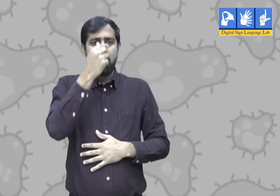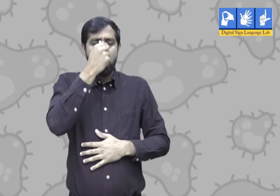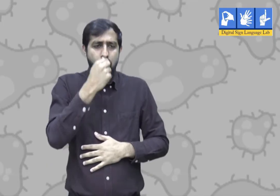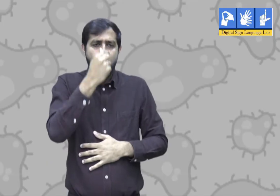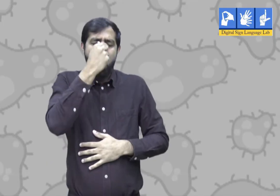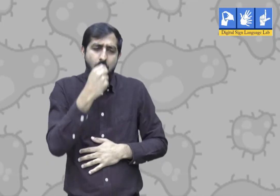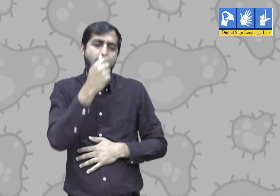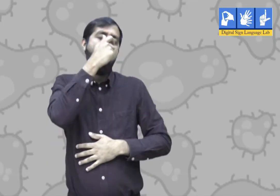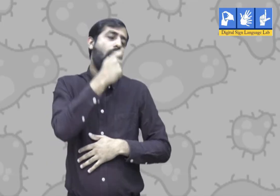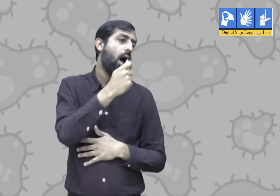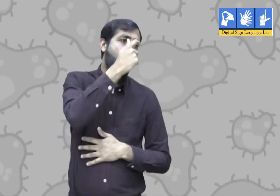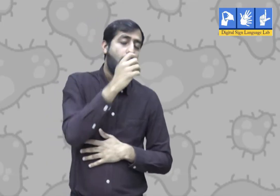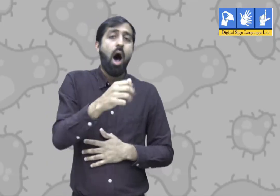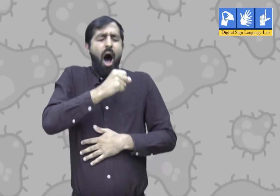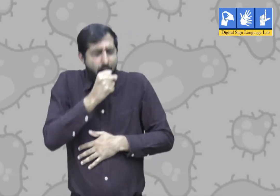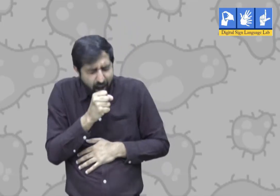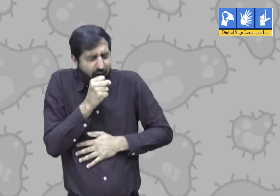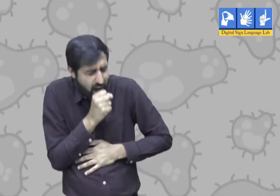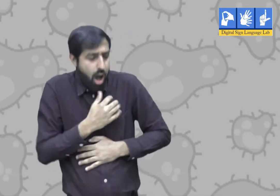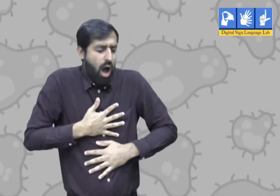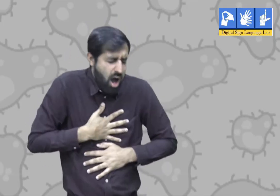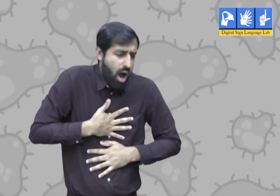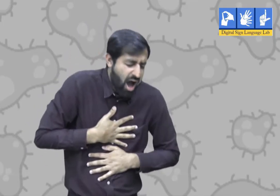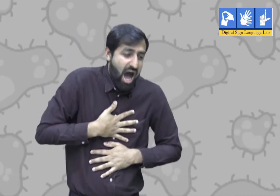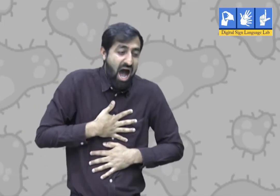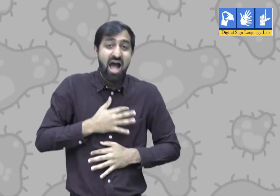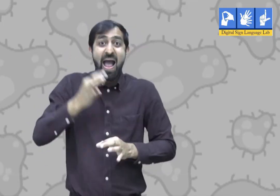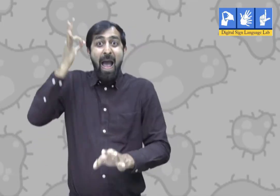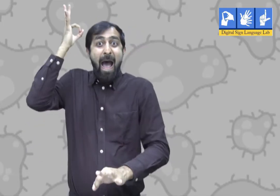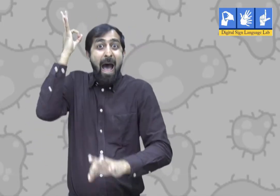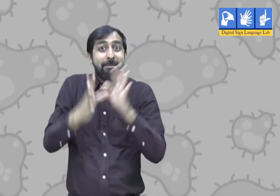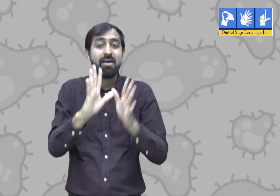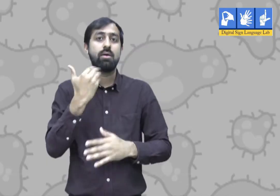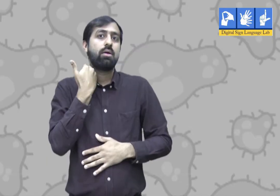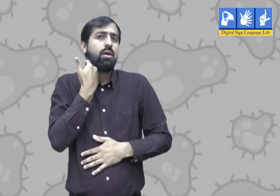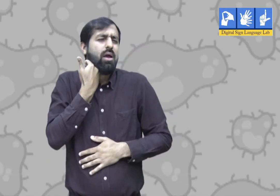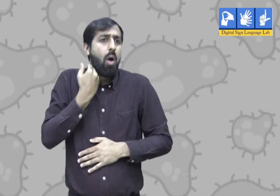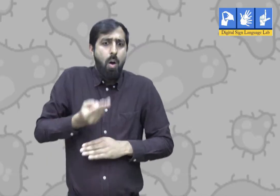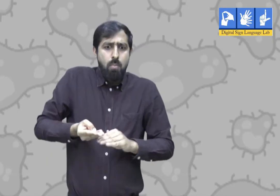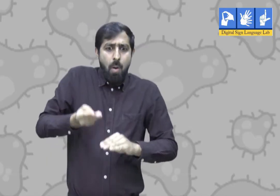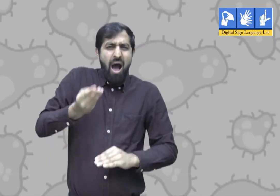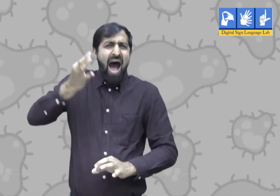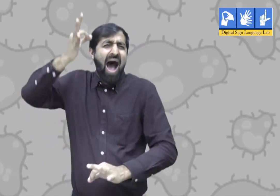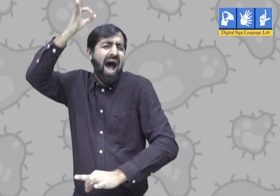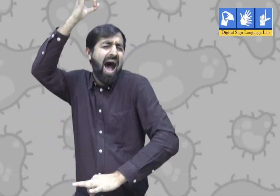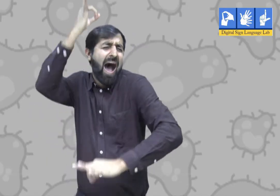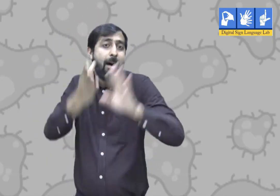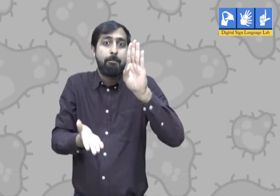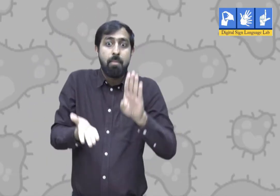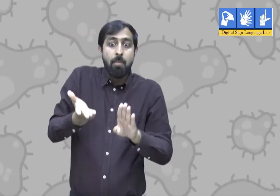Cold and severe dry cough, Increase in body temperature than normal,